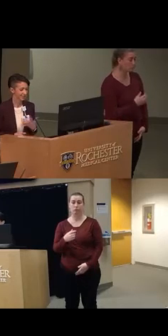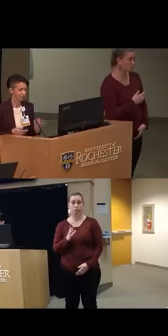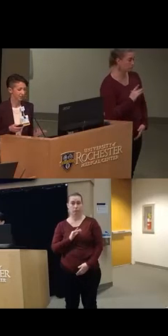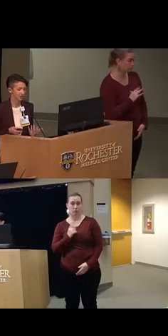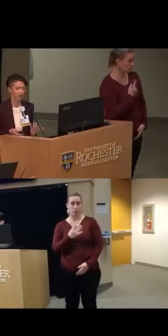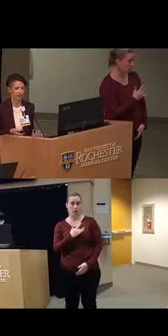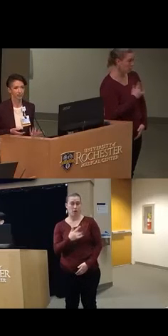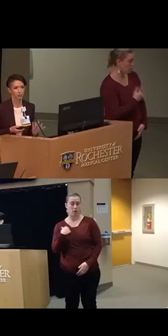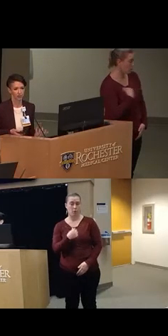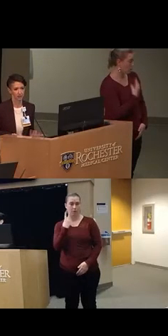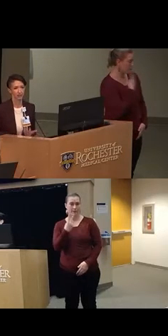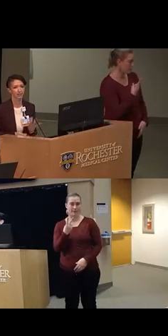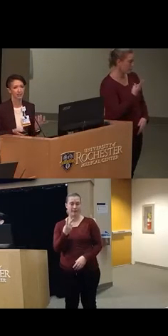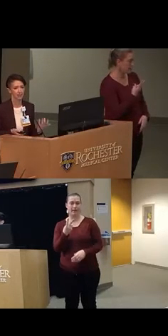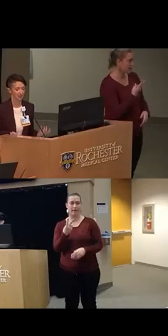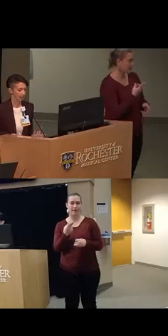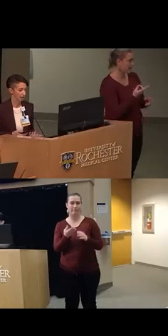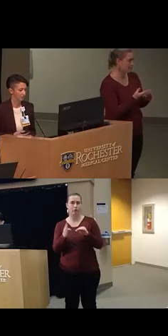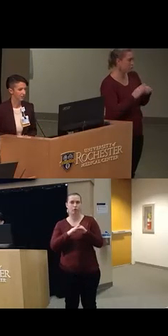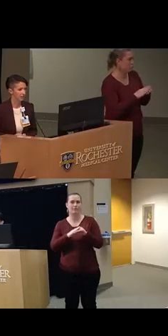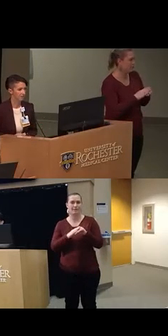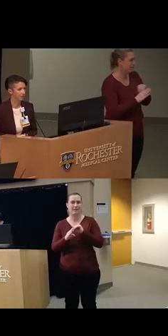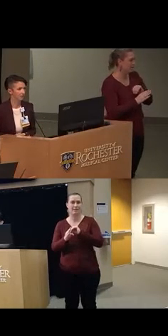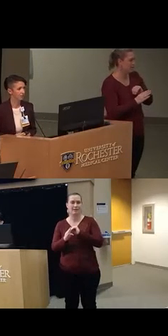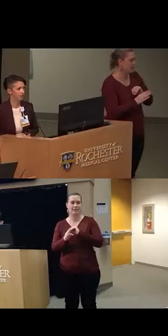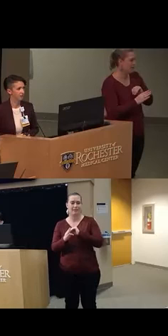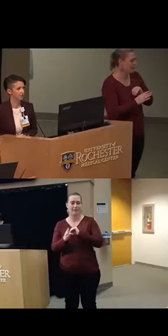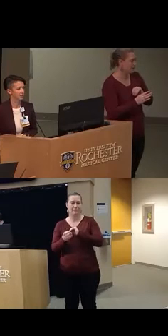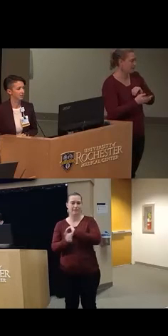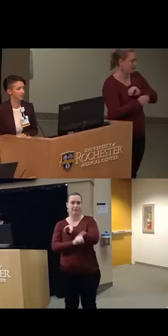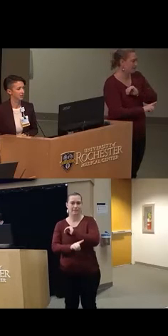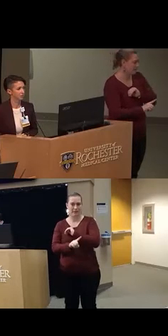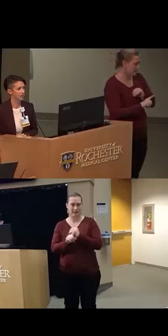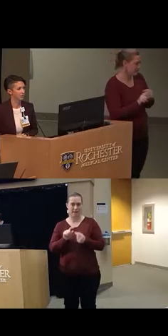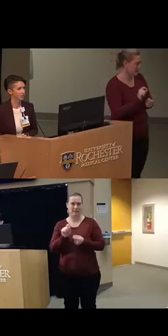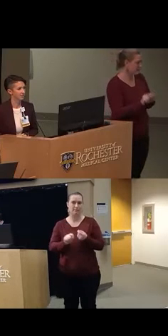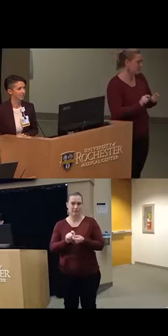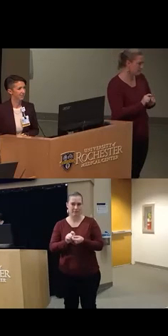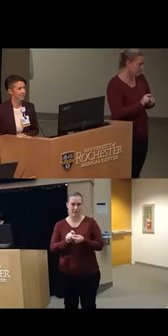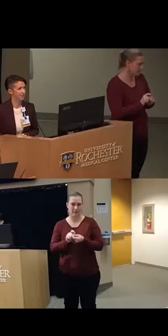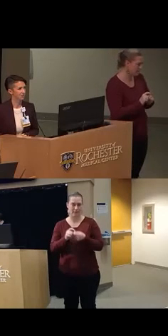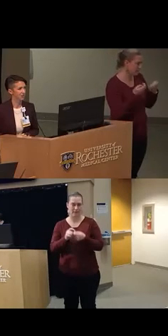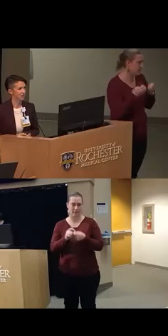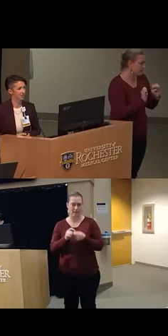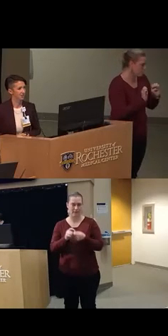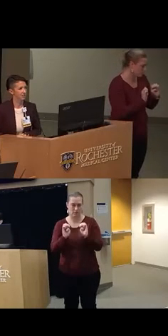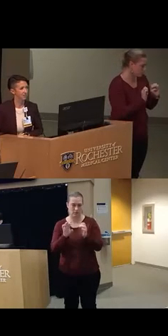discipline and unit specific um efforts around critical incident stress management you know